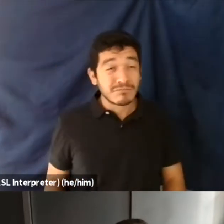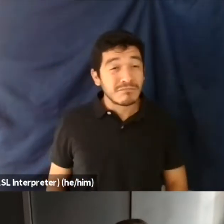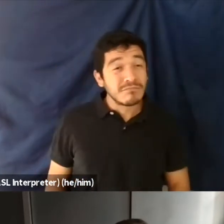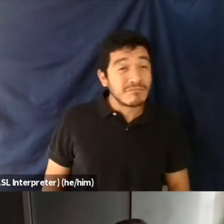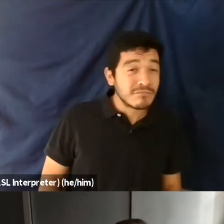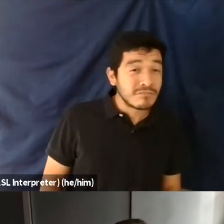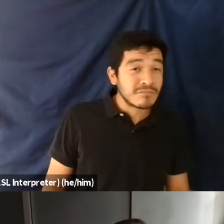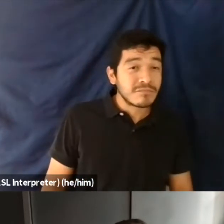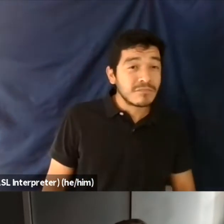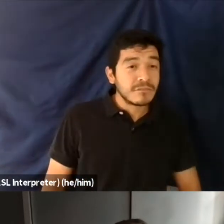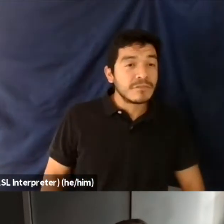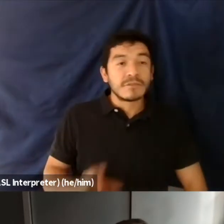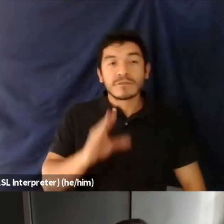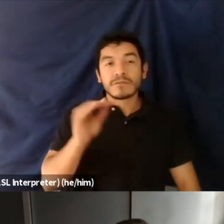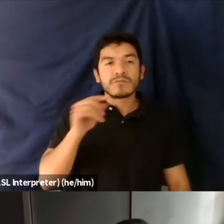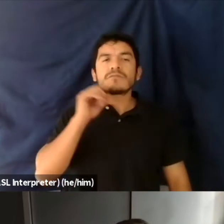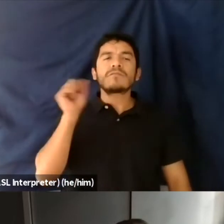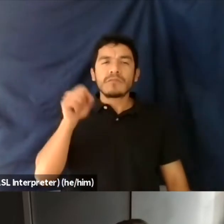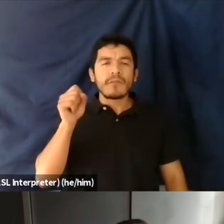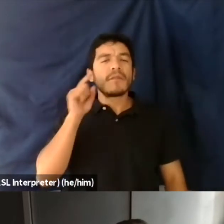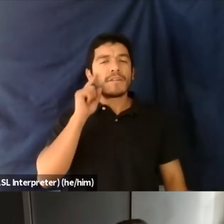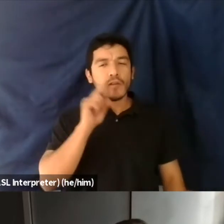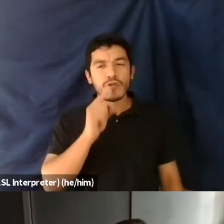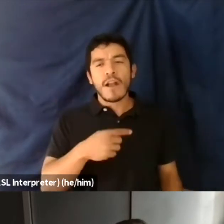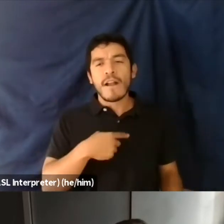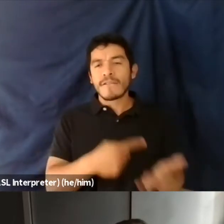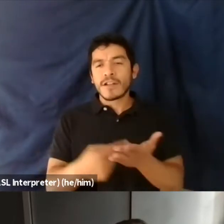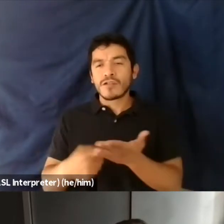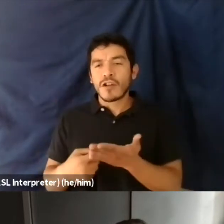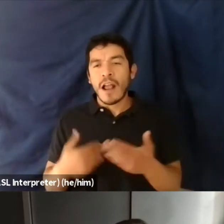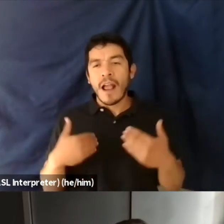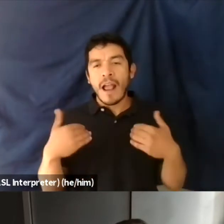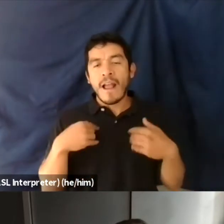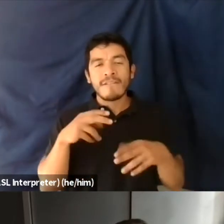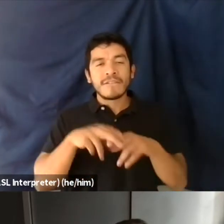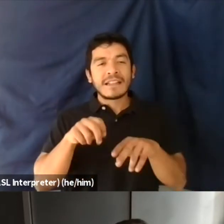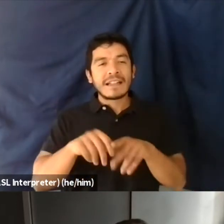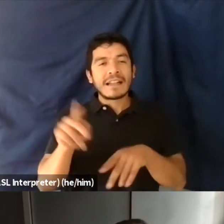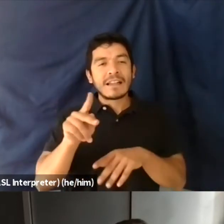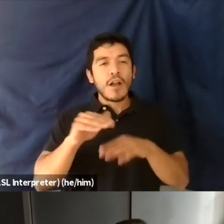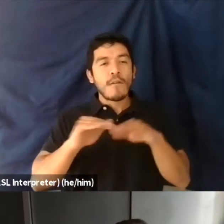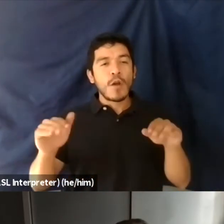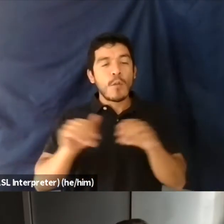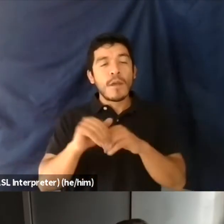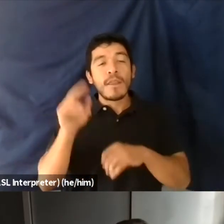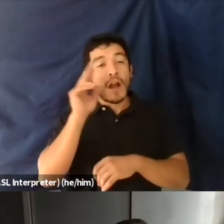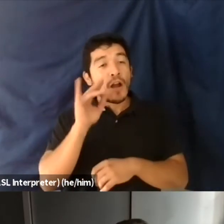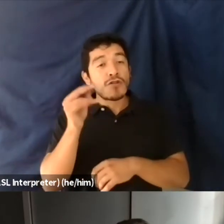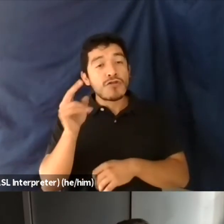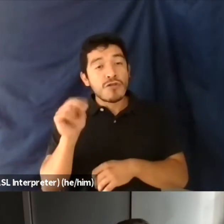Yeah, there was for sure a conversation I have sitting in the kitchen floor with uncle John one late night,